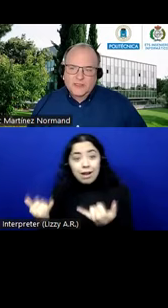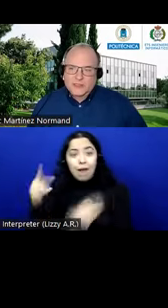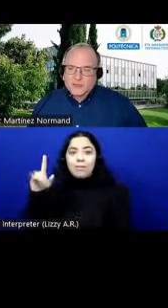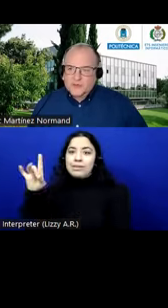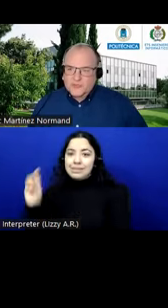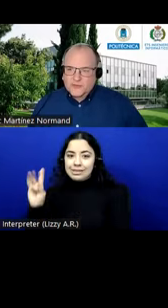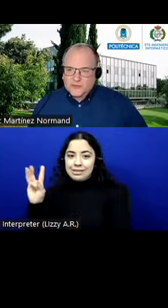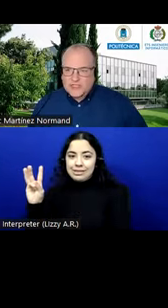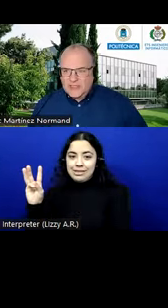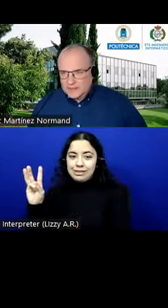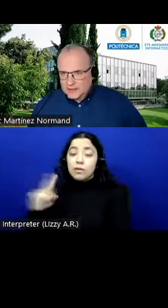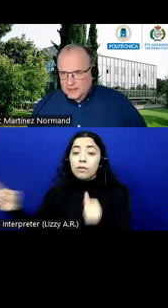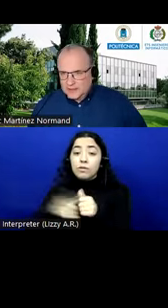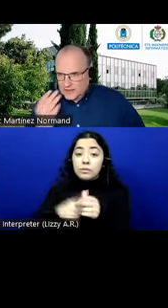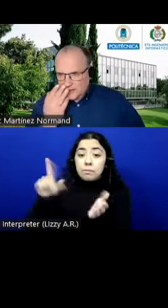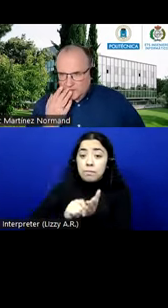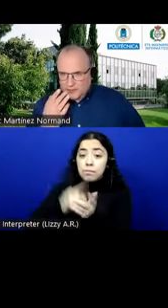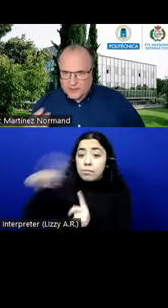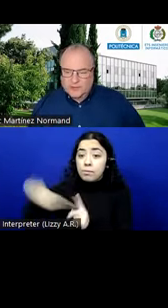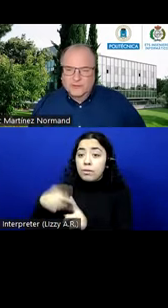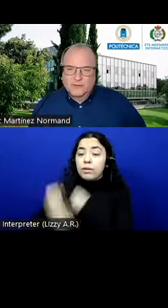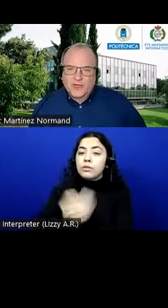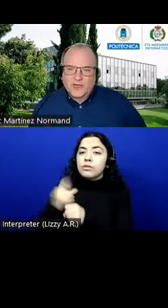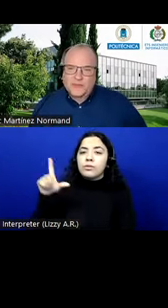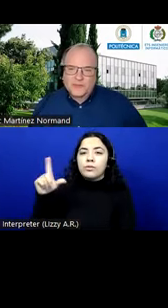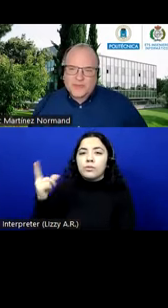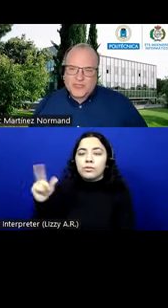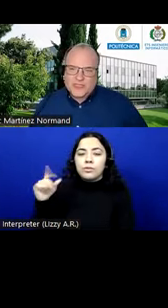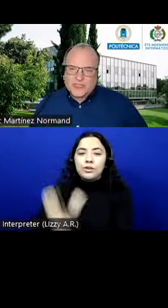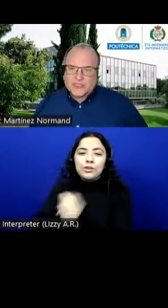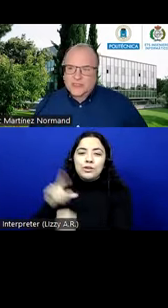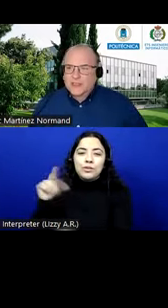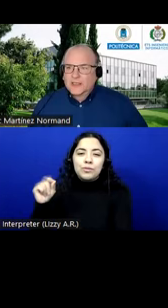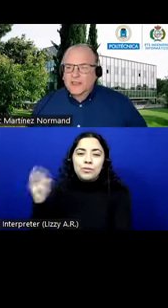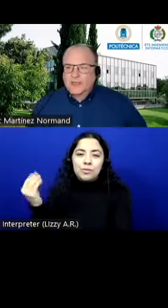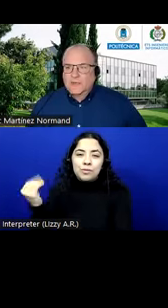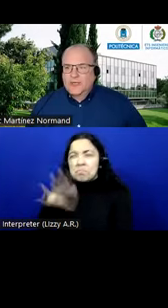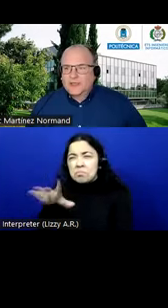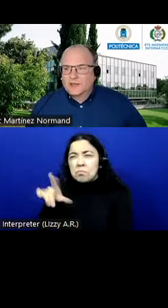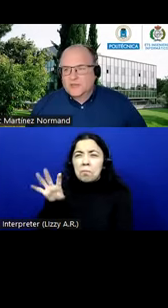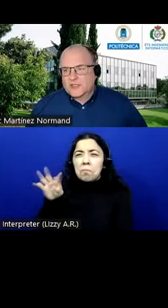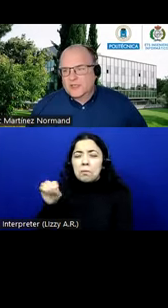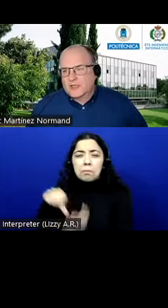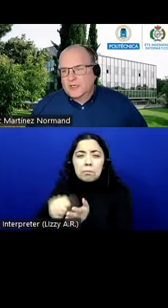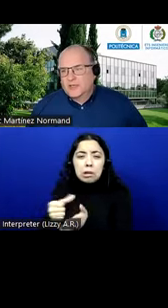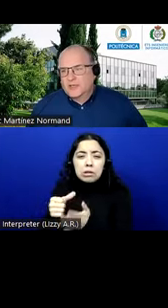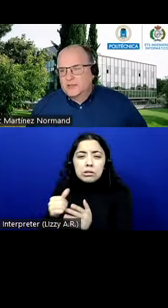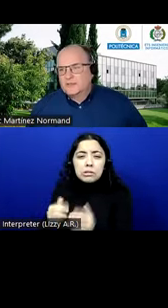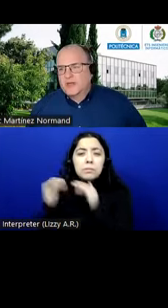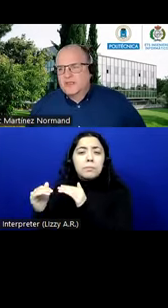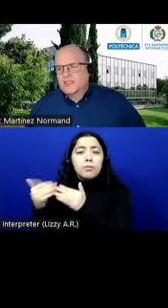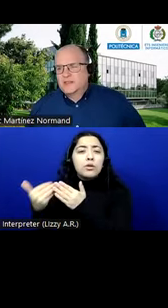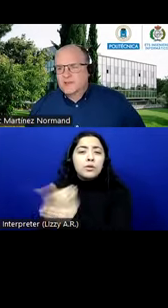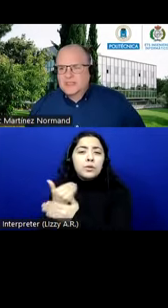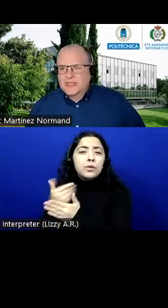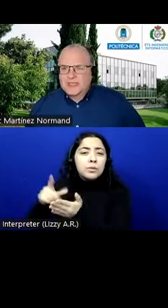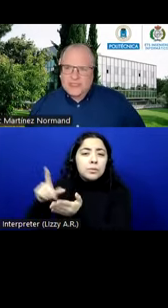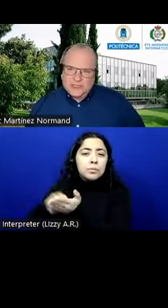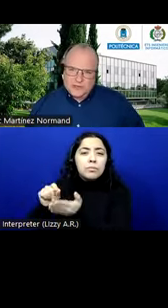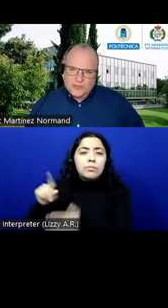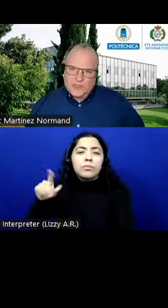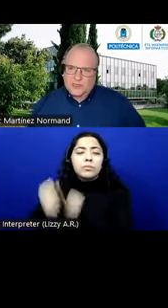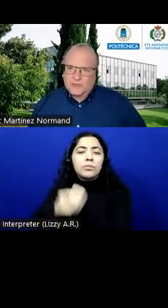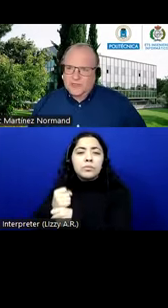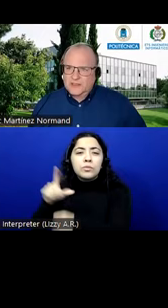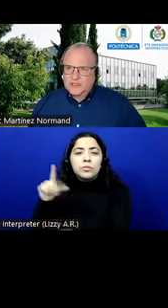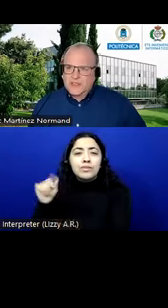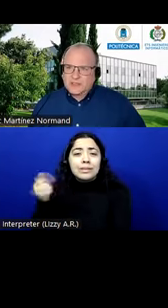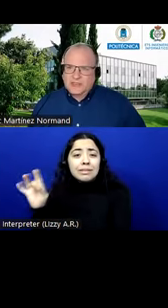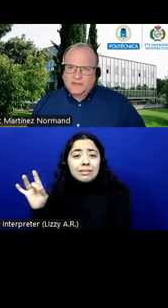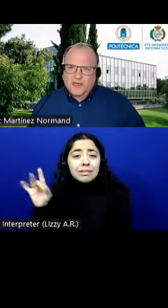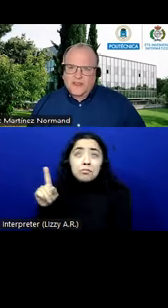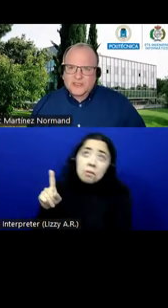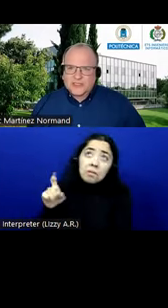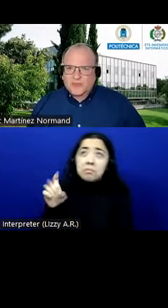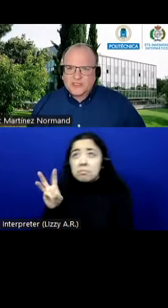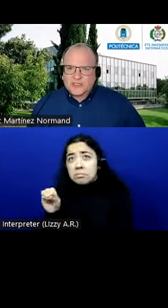in 2014 with around 140 pages. Then we had a new version published in 2018 with 160 pages,